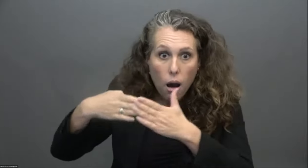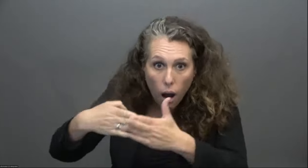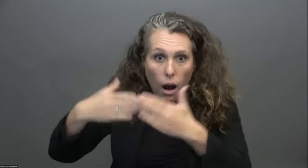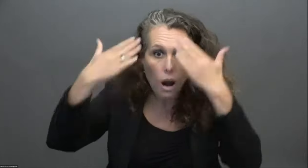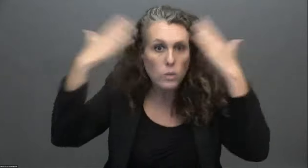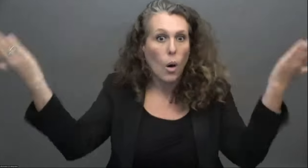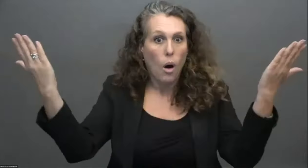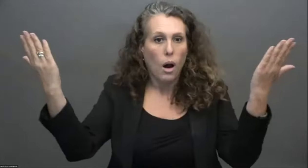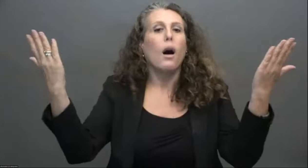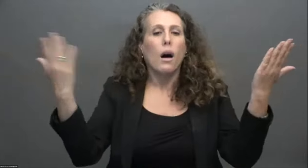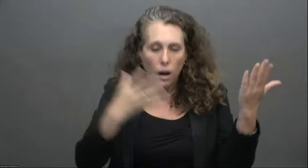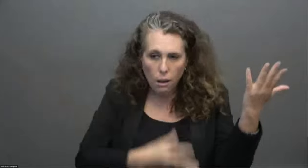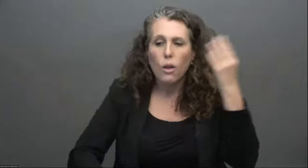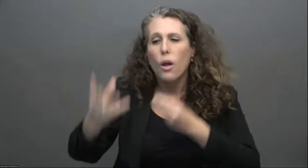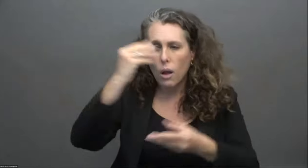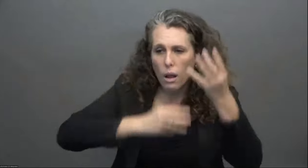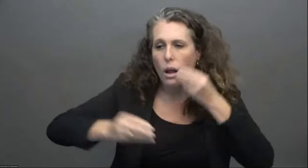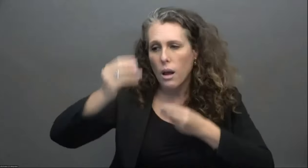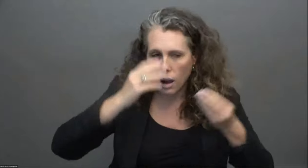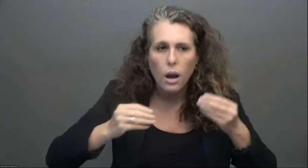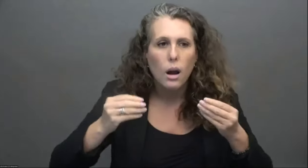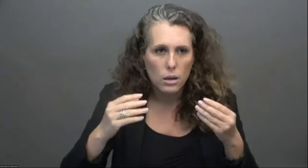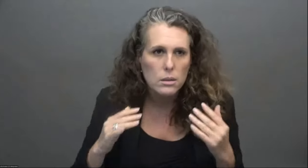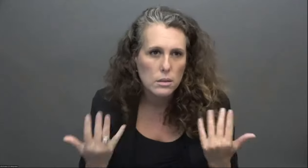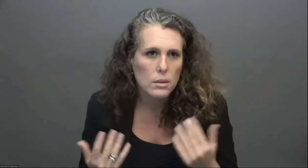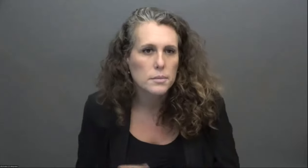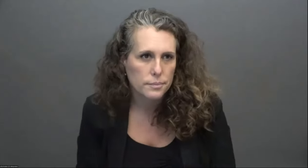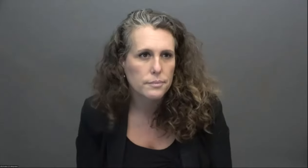challenges in that space, they're able to tell us, you know, this could be the possible